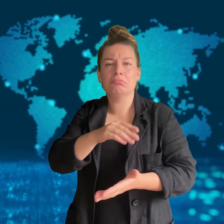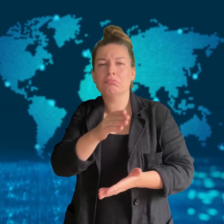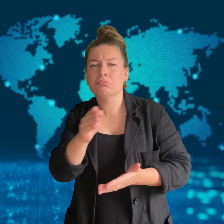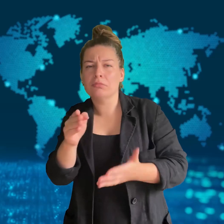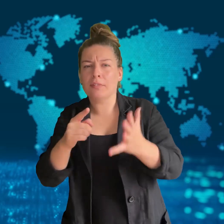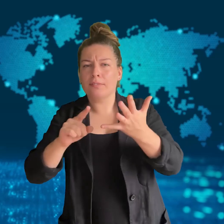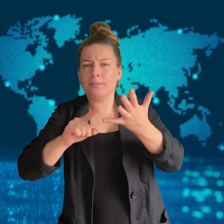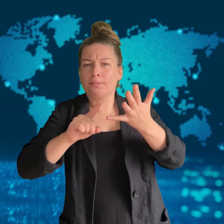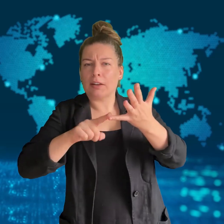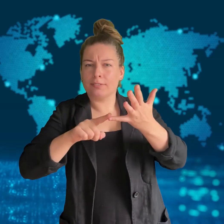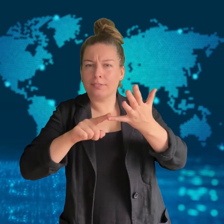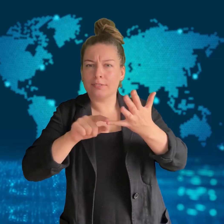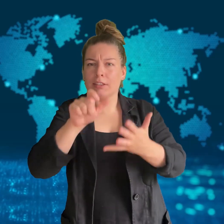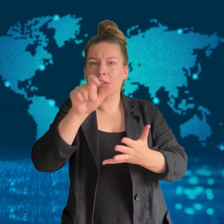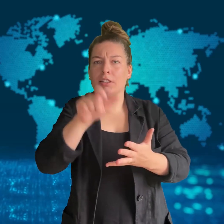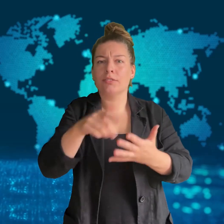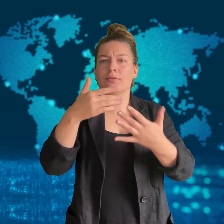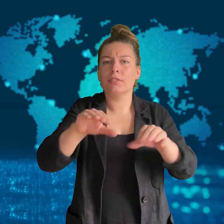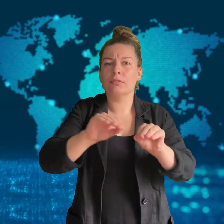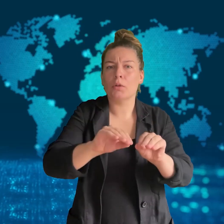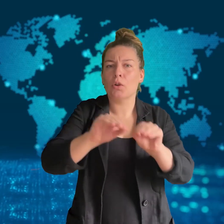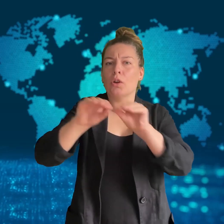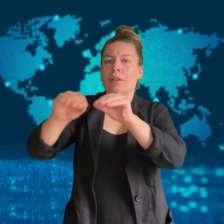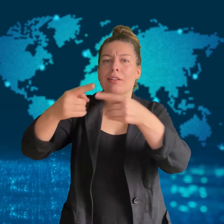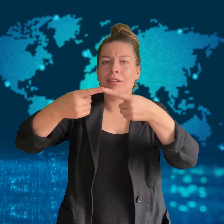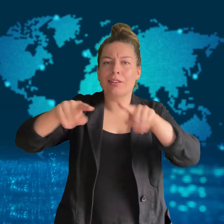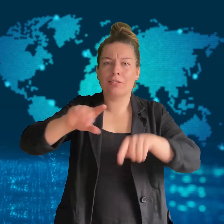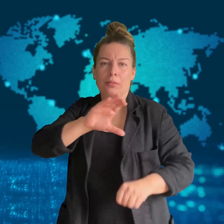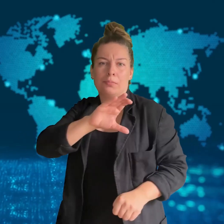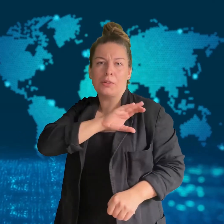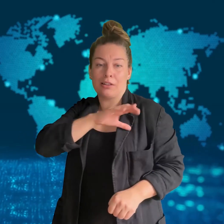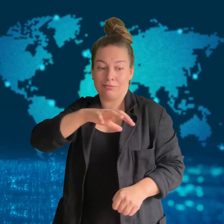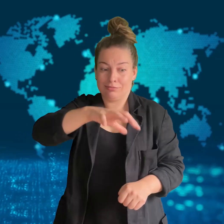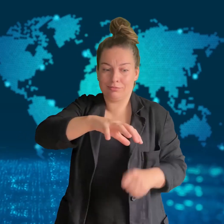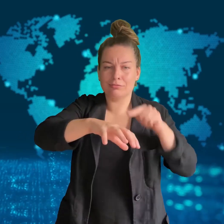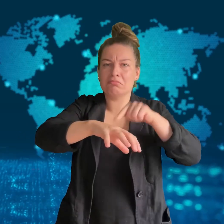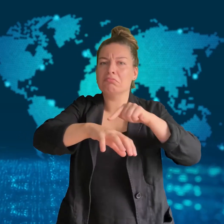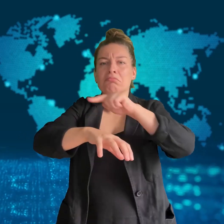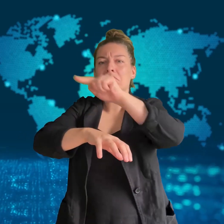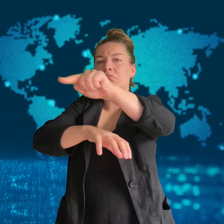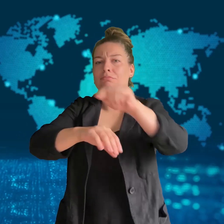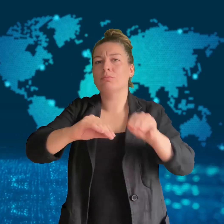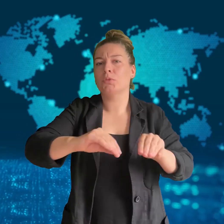Four police officials - three of them women - were suspended.